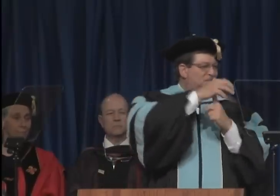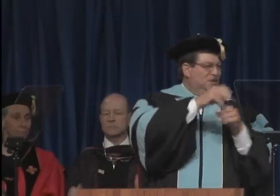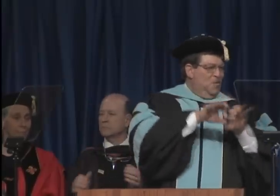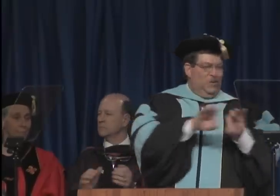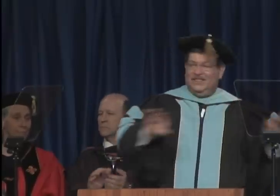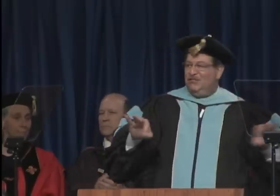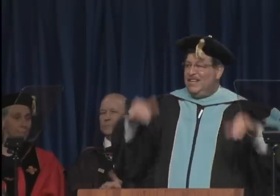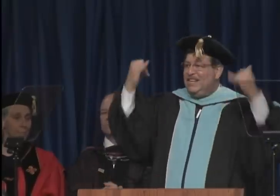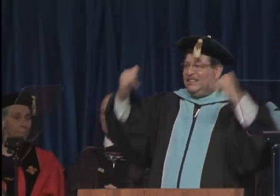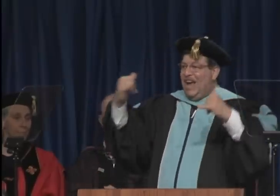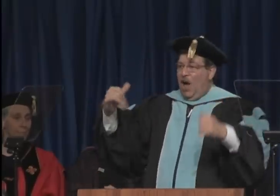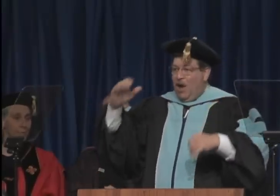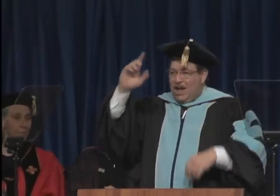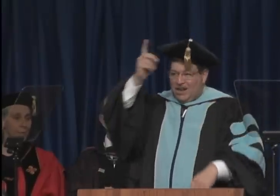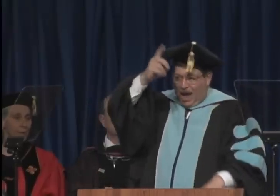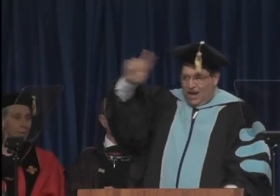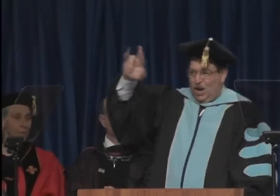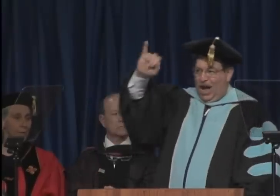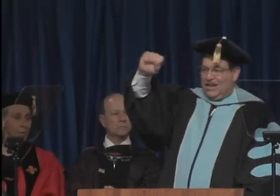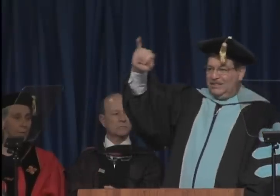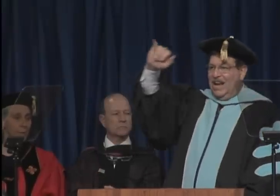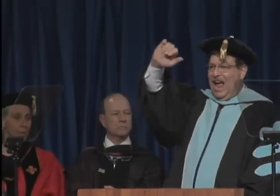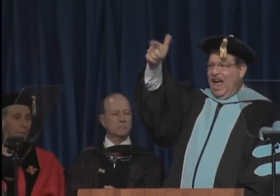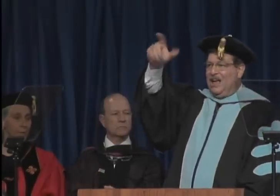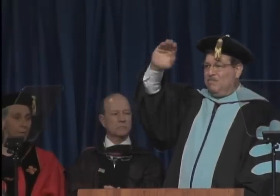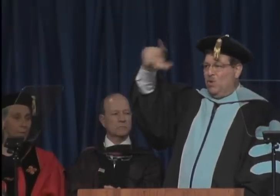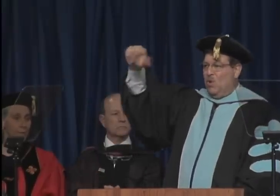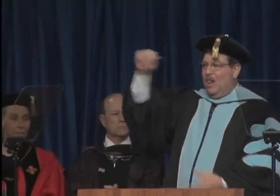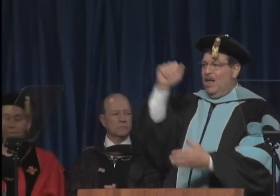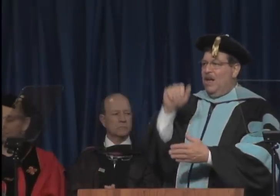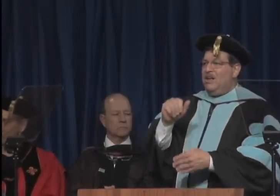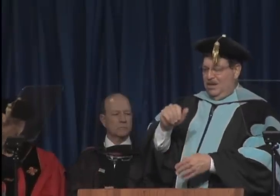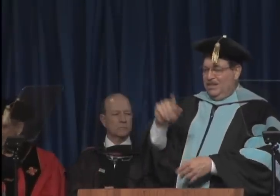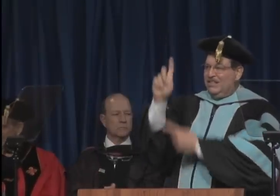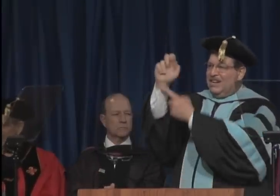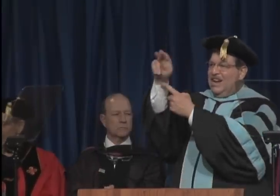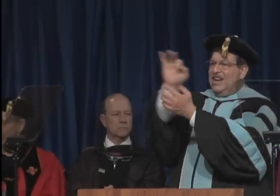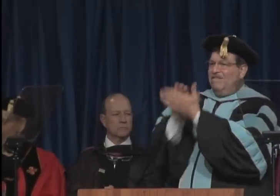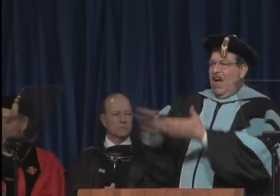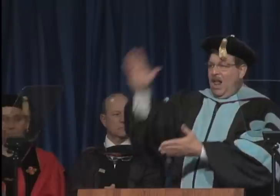That completes the conferring of University Honor degrees.